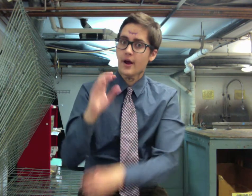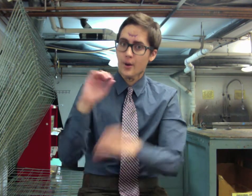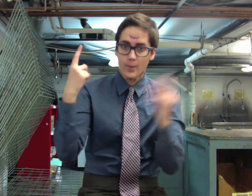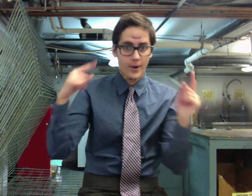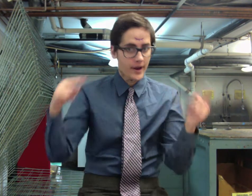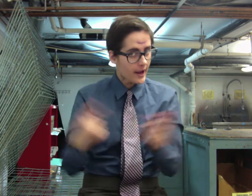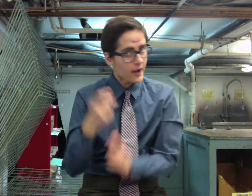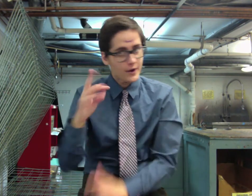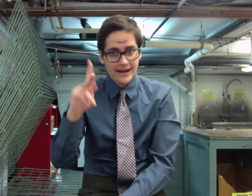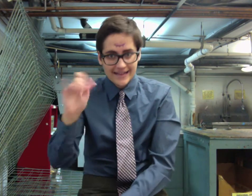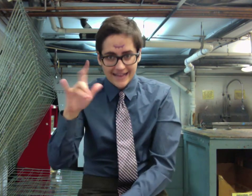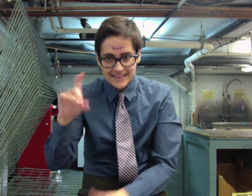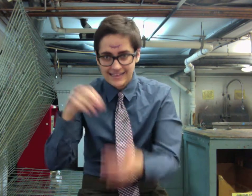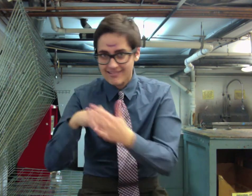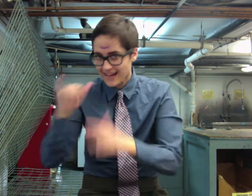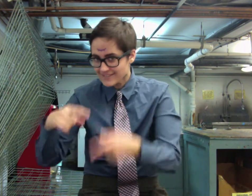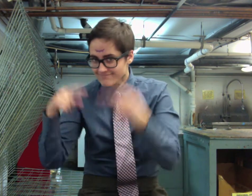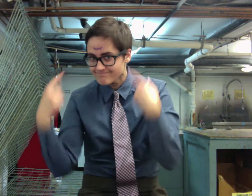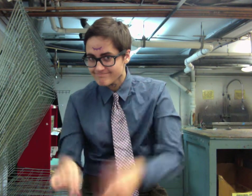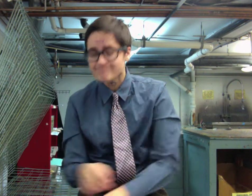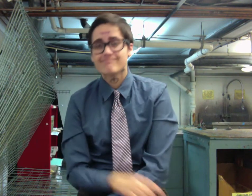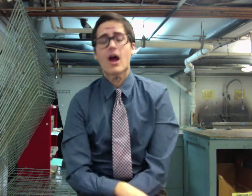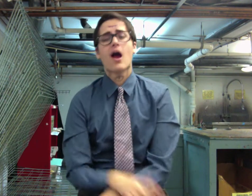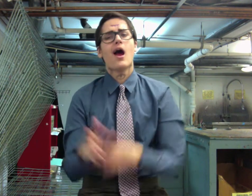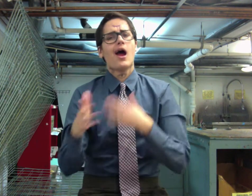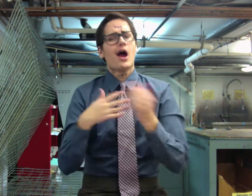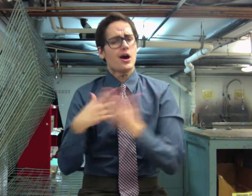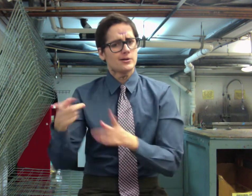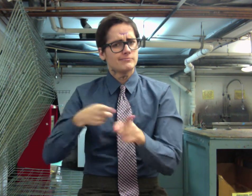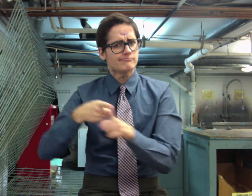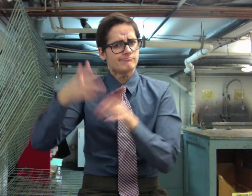...Fortunately, no one was injured or killed in the incident, although experts